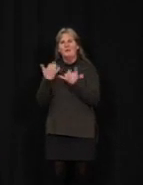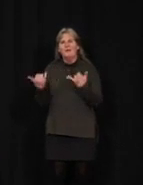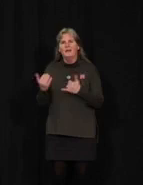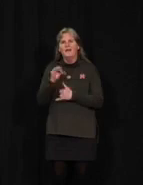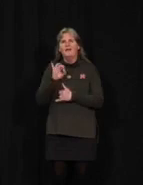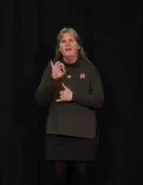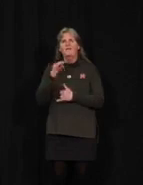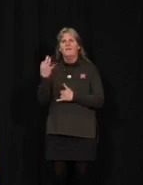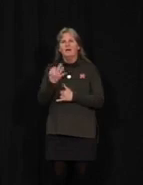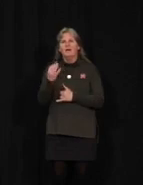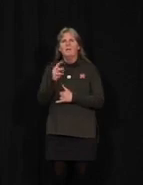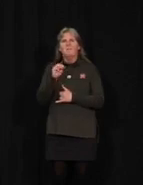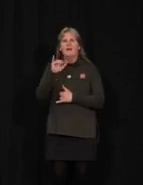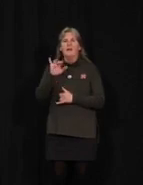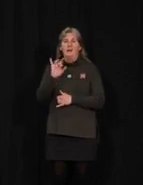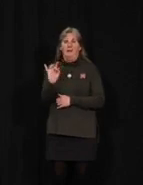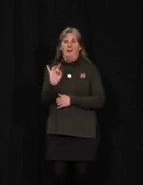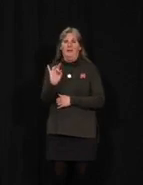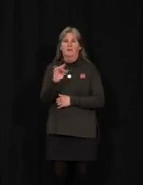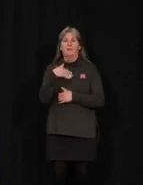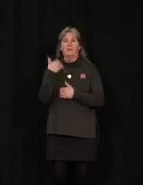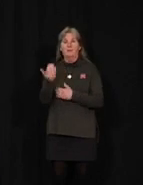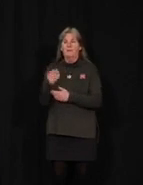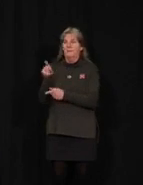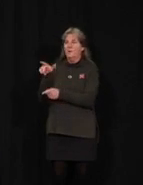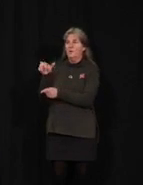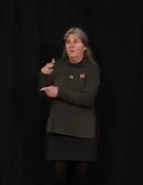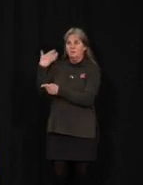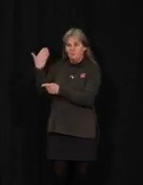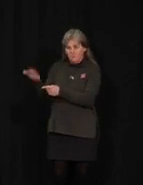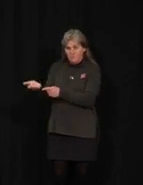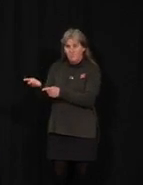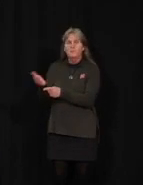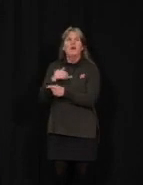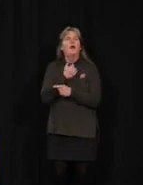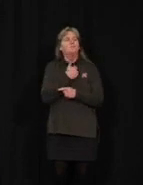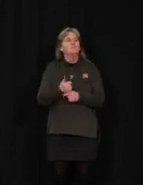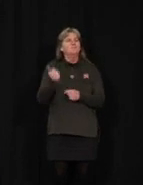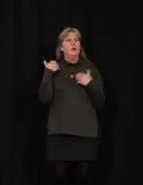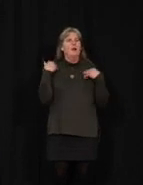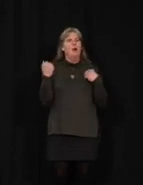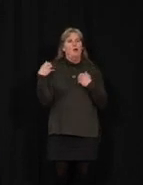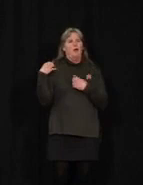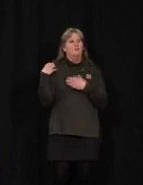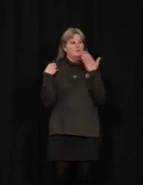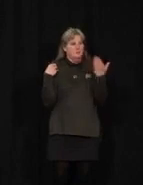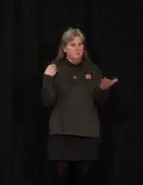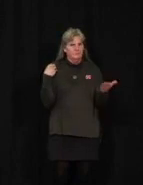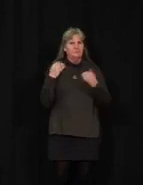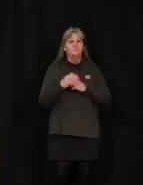for May 8th. We're joined by the Yukon Premier Sandy Silver and the Chief Medical Officer of health Dr Brendan Hanley.